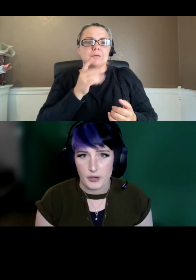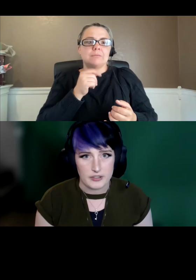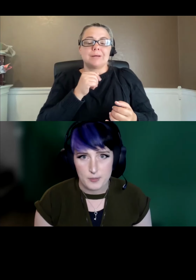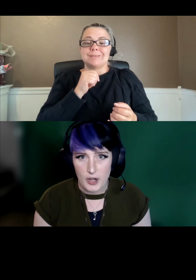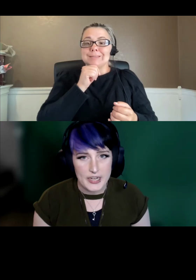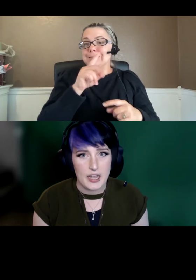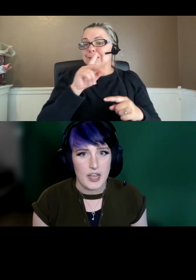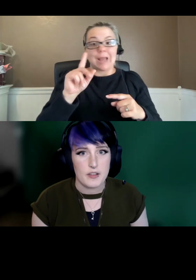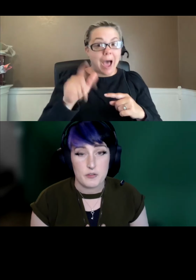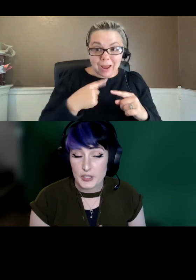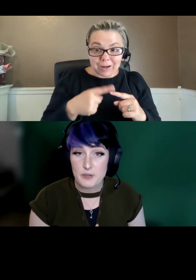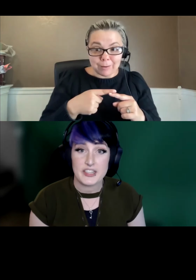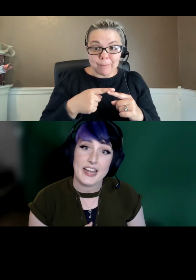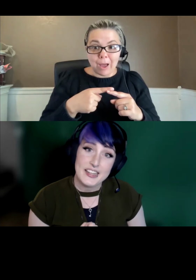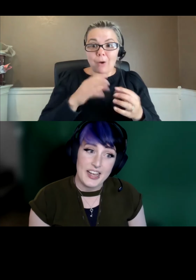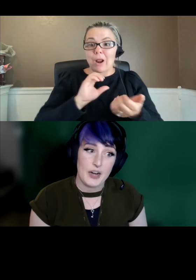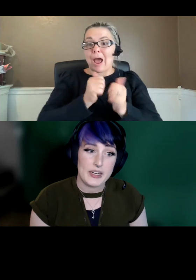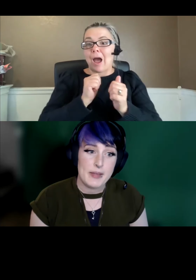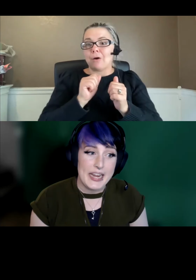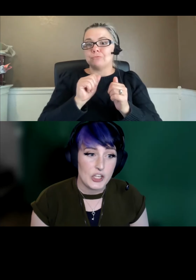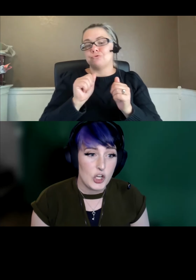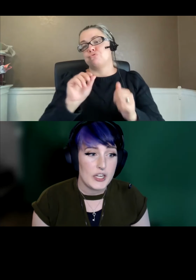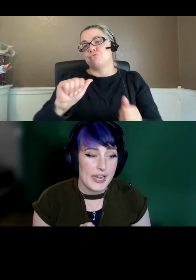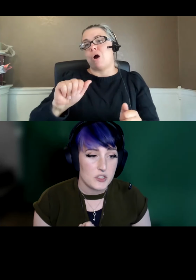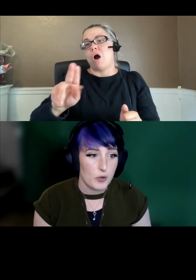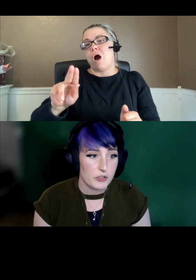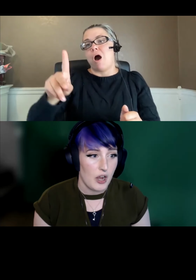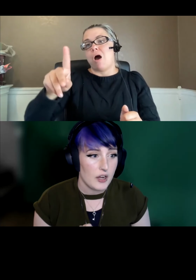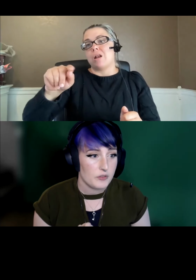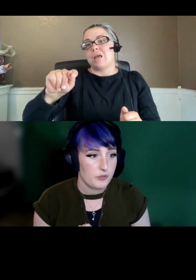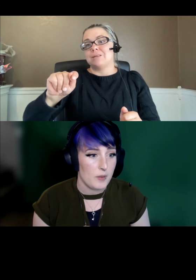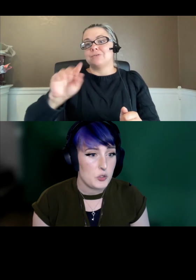component library. If you're looking for that I recommend Anna Cook has a wonderful talk from